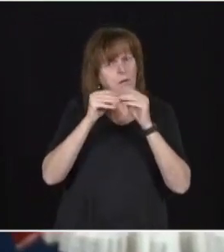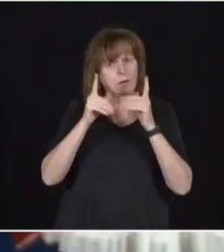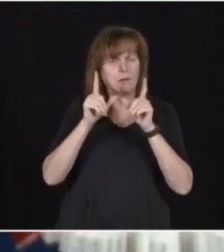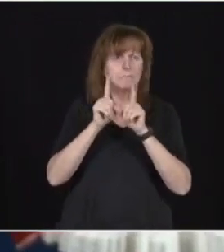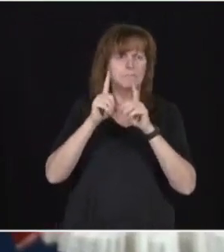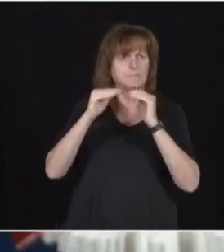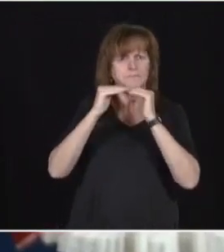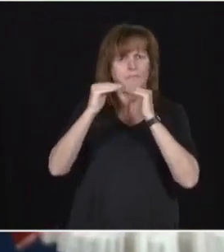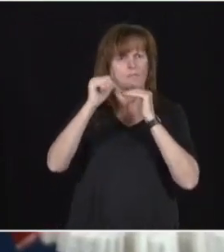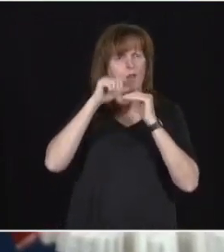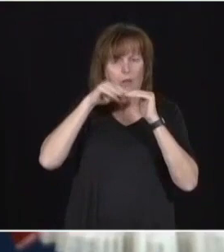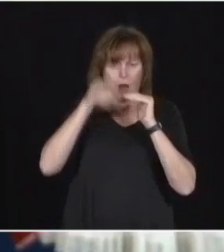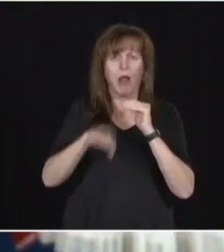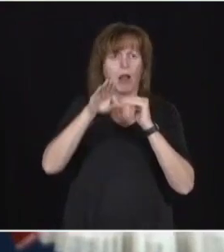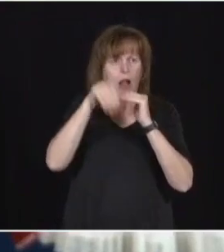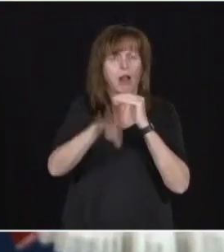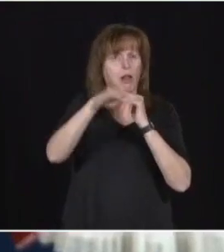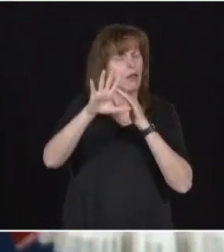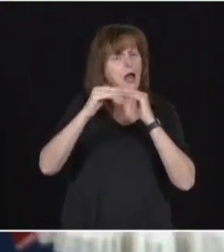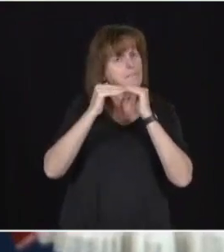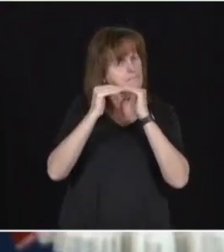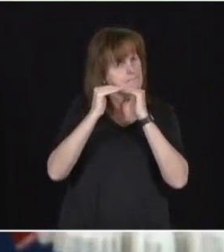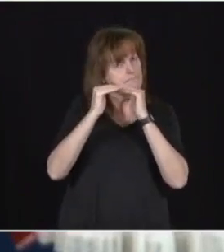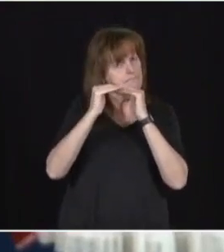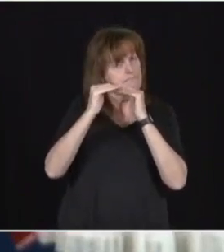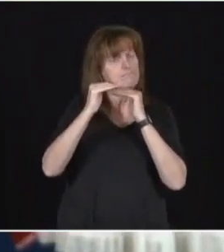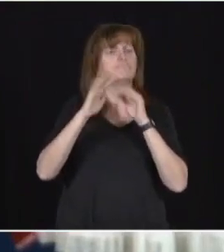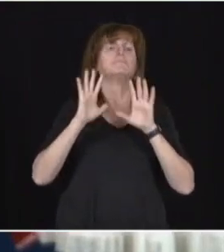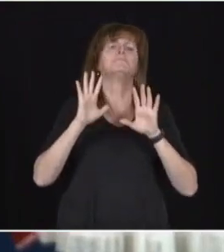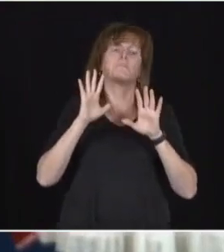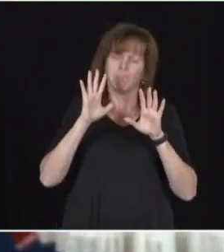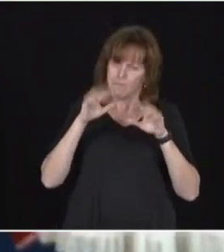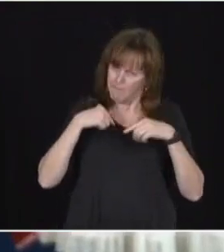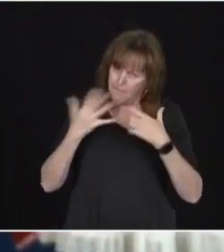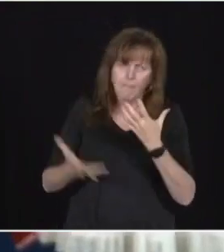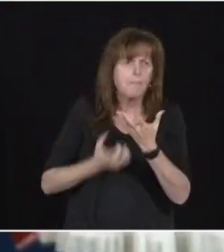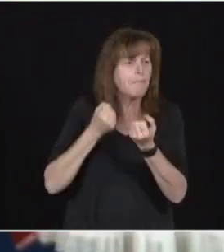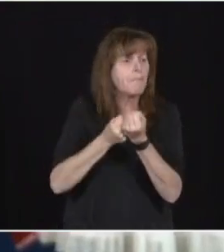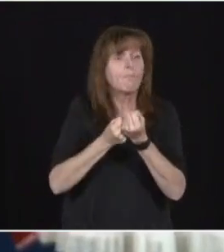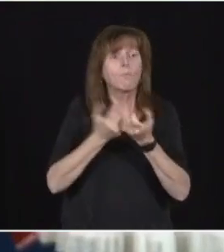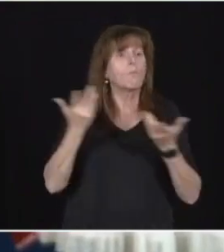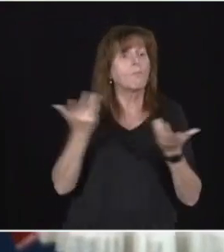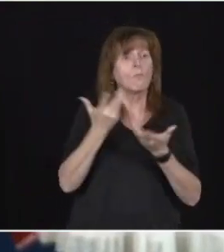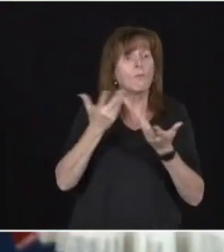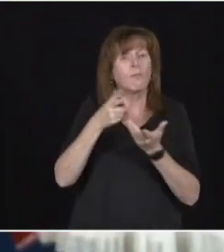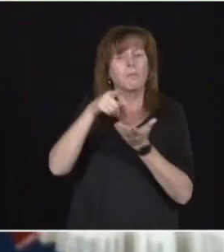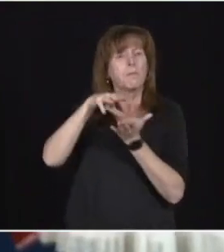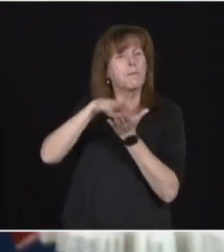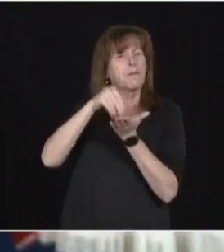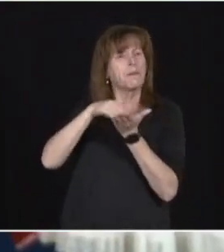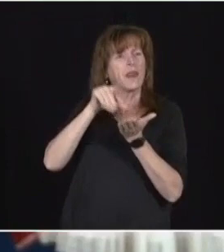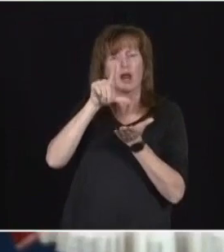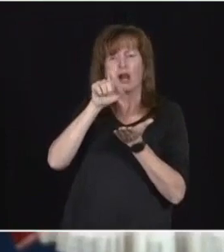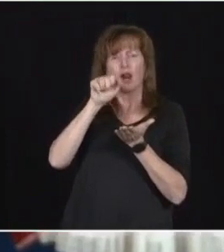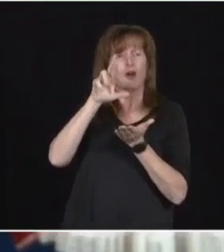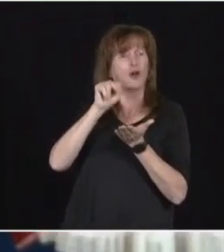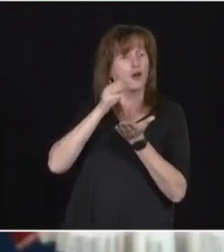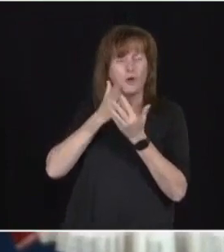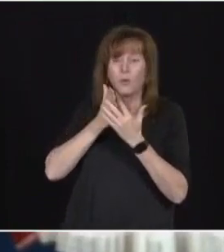government, whether they want -- Claire to the government that they want live dynamic learning to help give your children